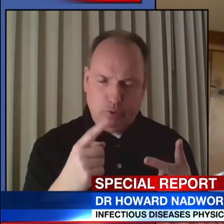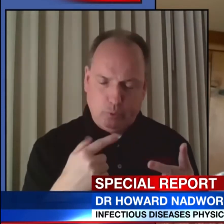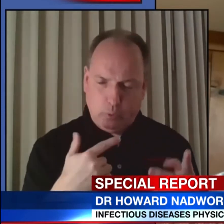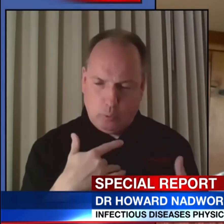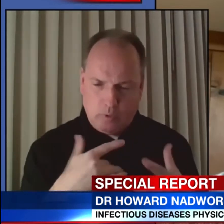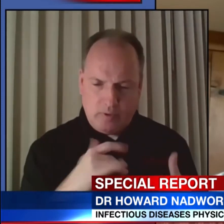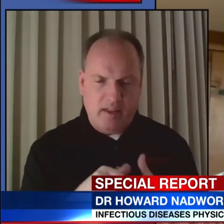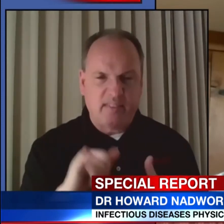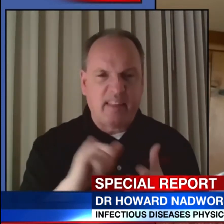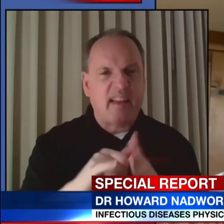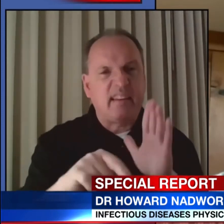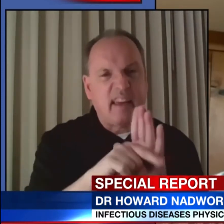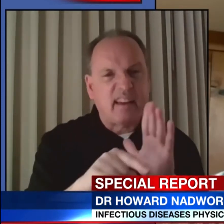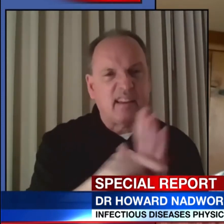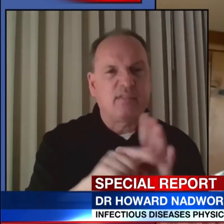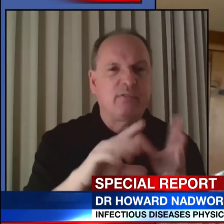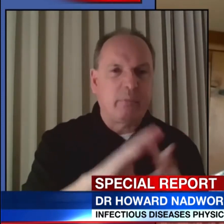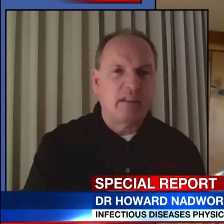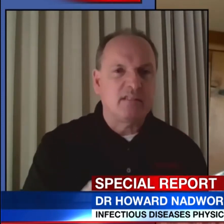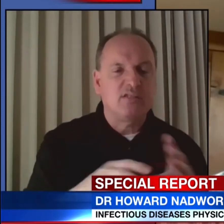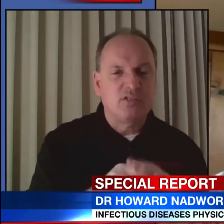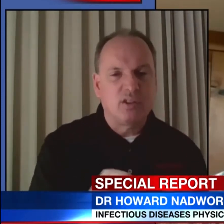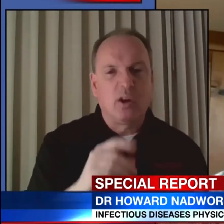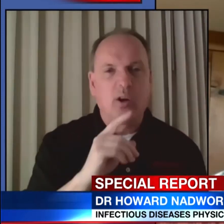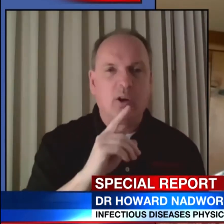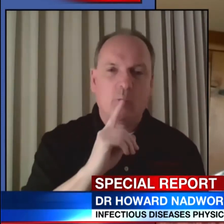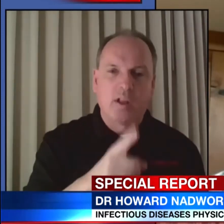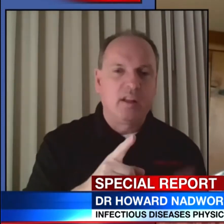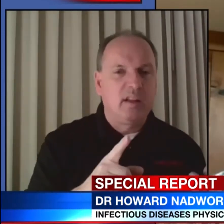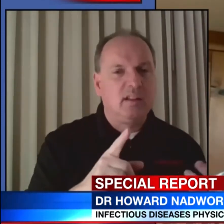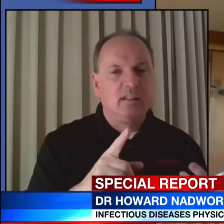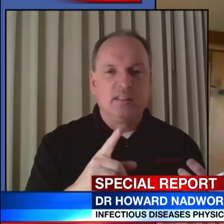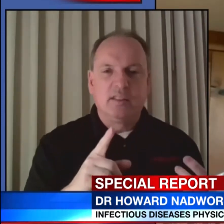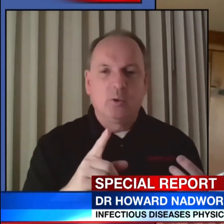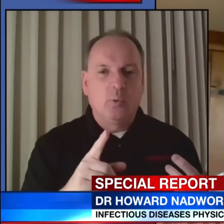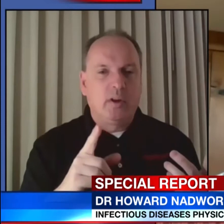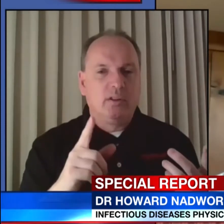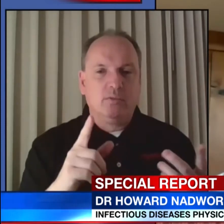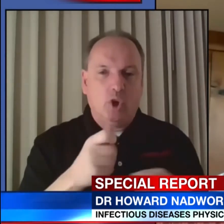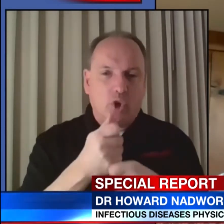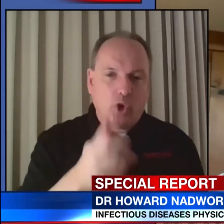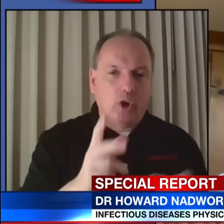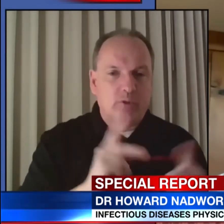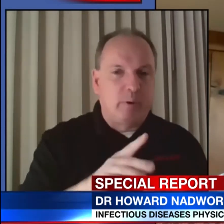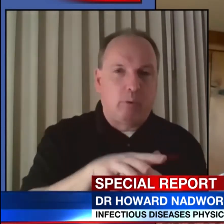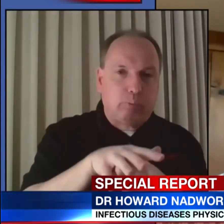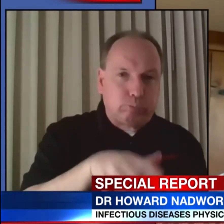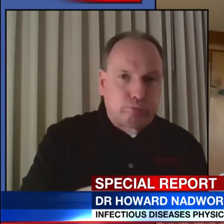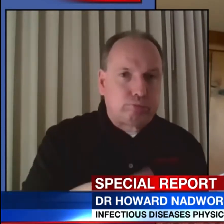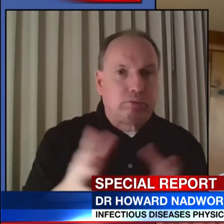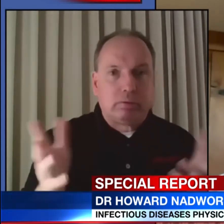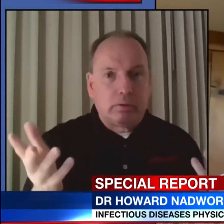OVERALL NEGATIVE MESSAGING THOUGH WILL HOLD DOWN VACCINE DEMAND? IT IS A DANCE HERE OF